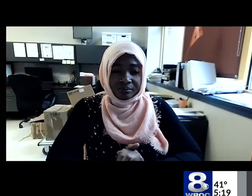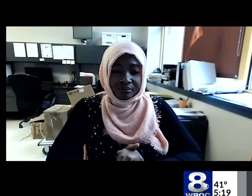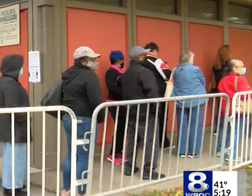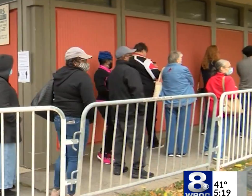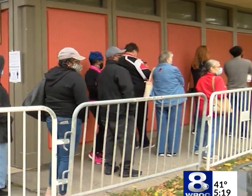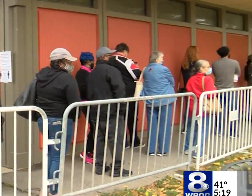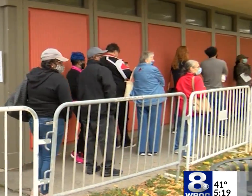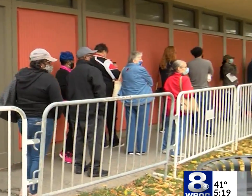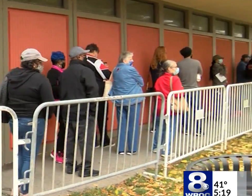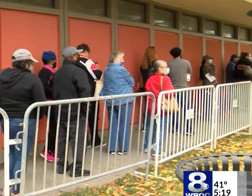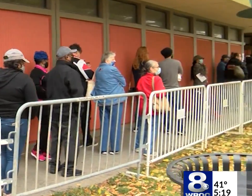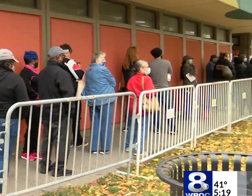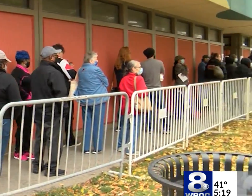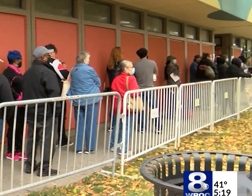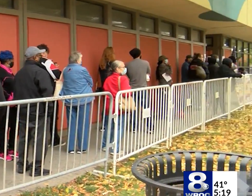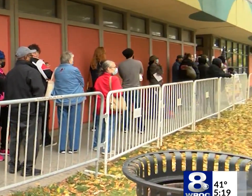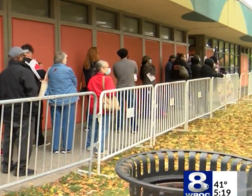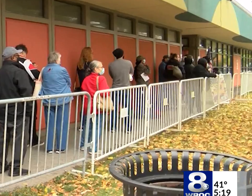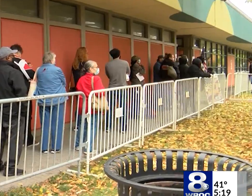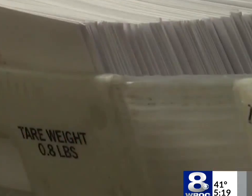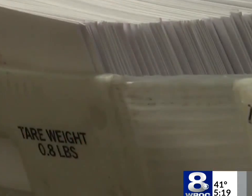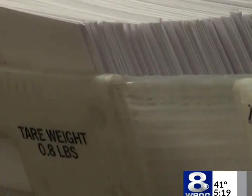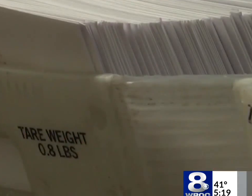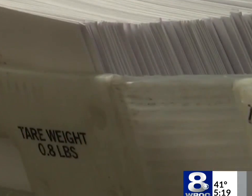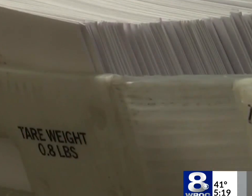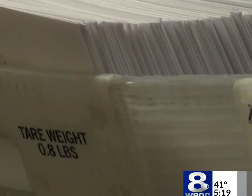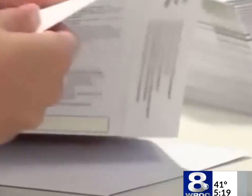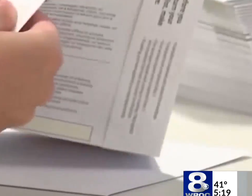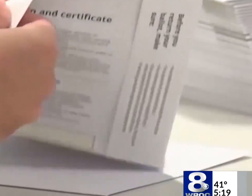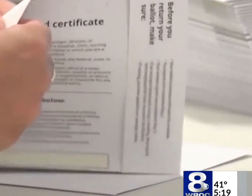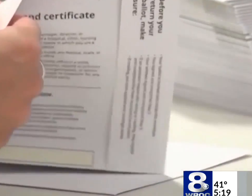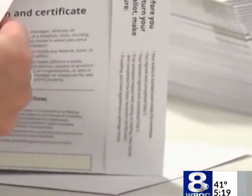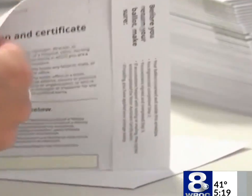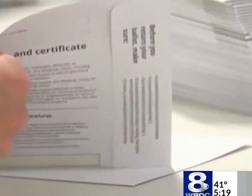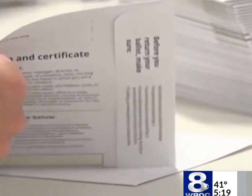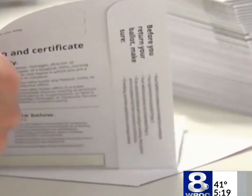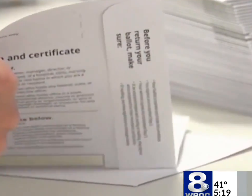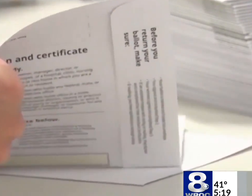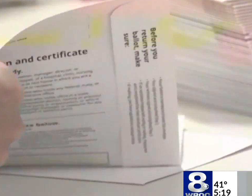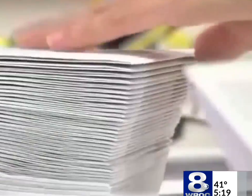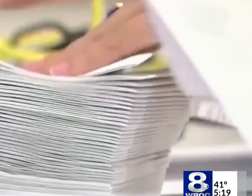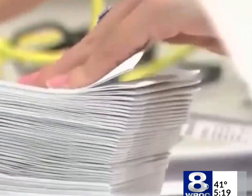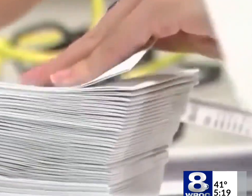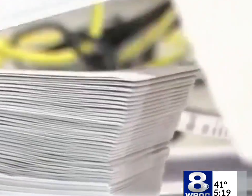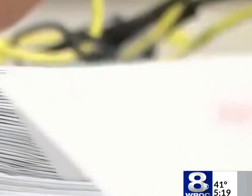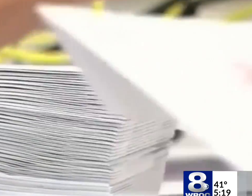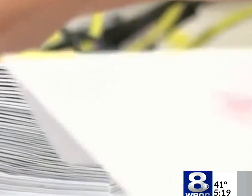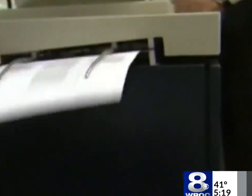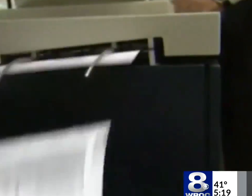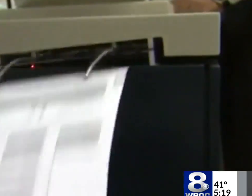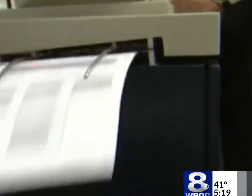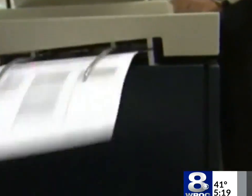Thomas Turner, Victor Resident with Spina Bifida 00:03:03:22 - you become homebound